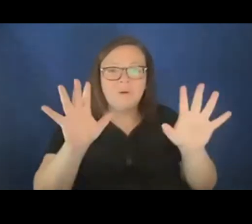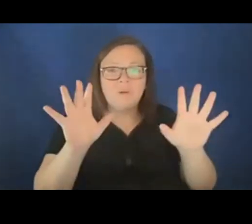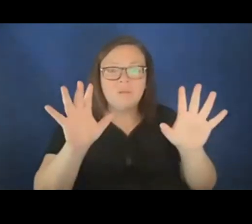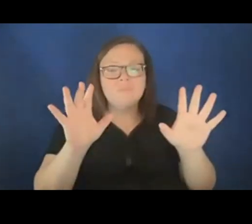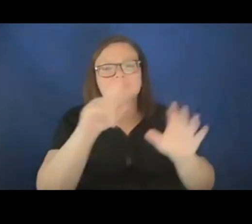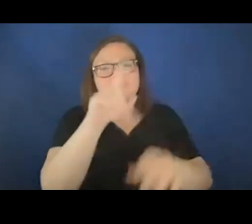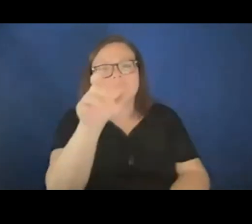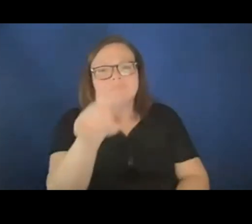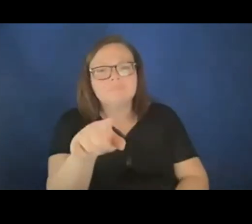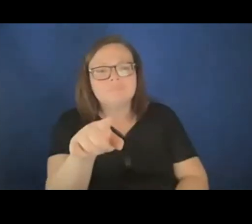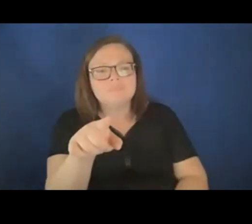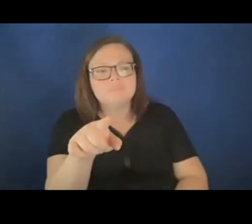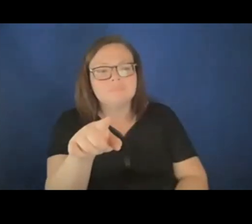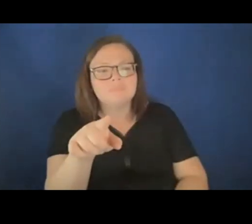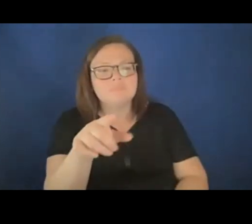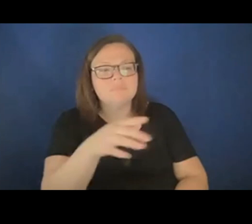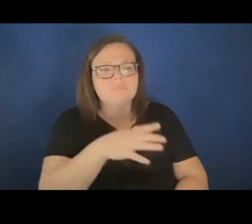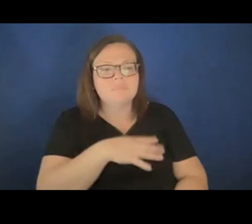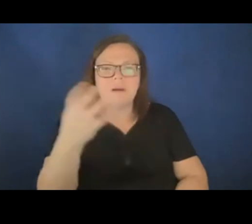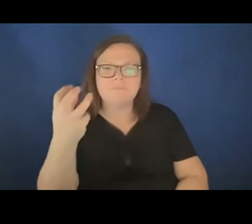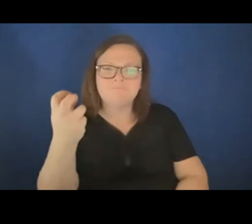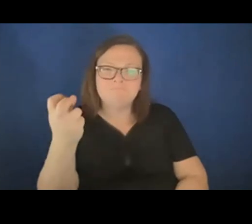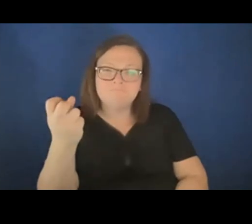you, shutting my fist once more.